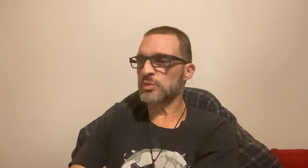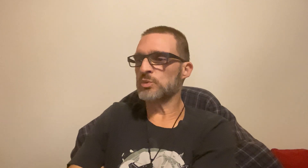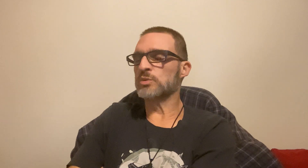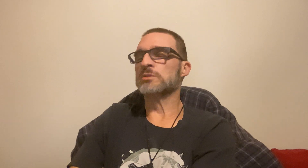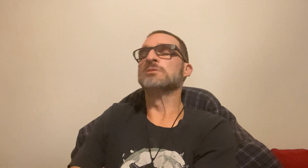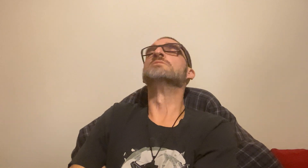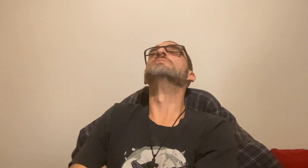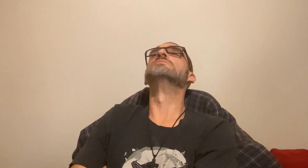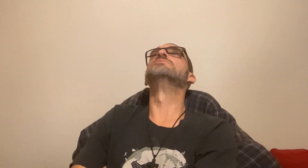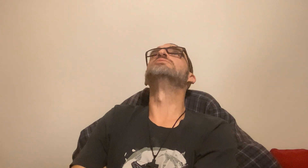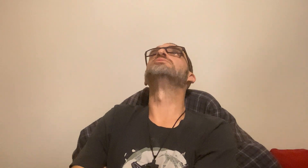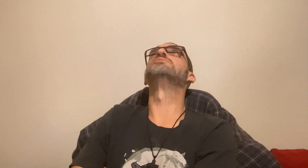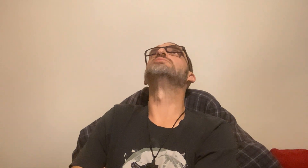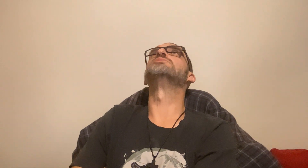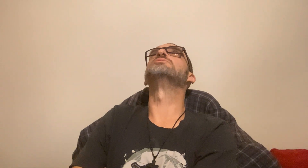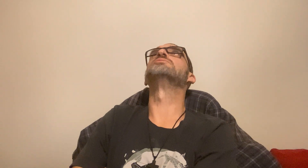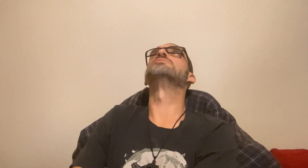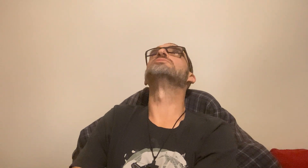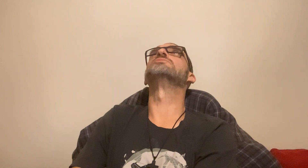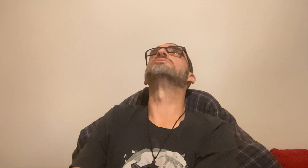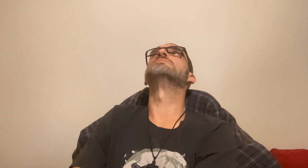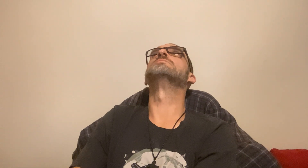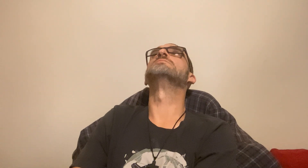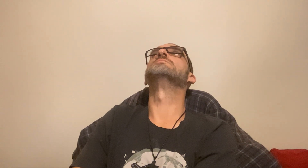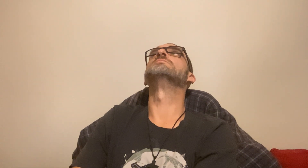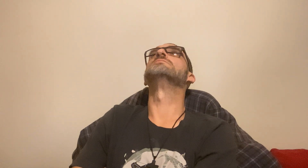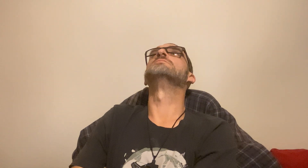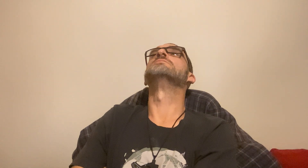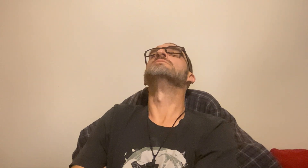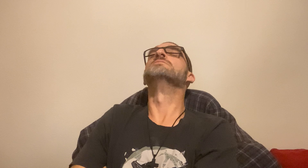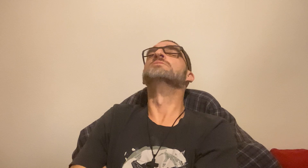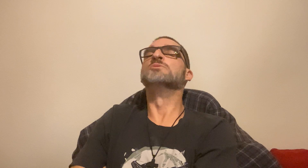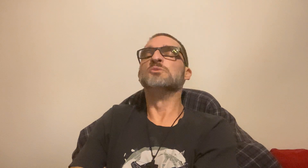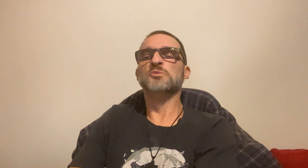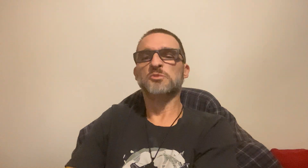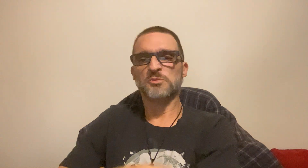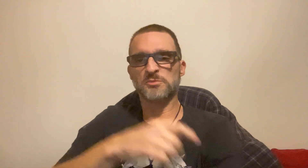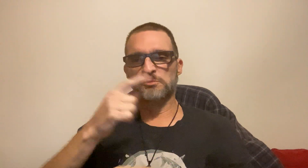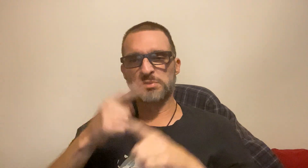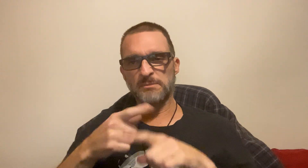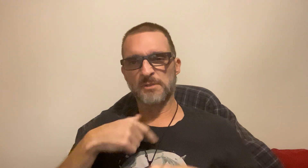doing motions with my arm - it affected my rib.